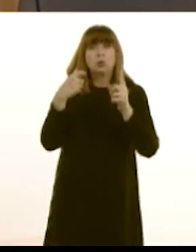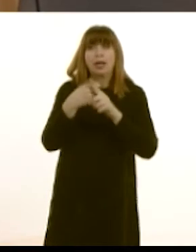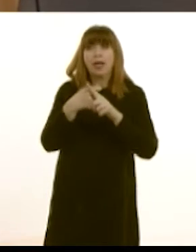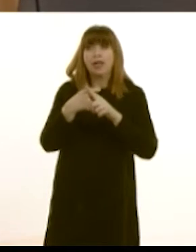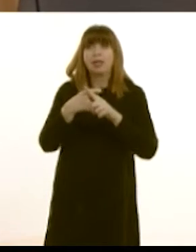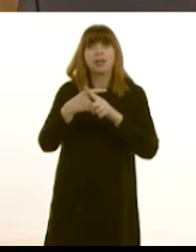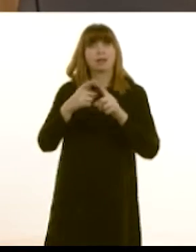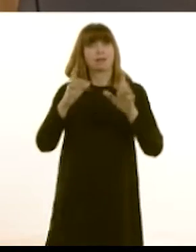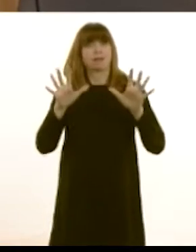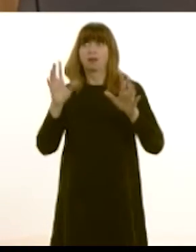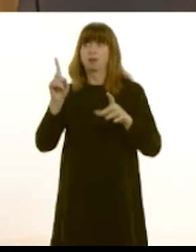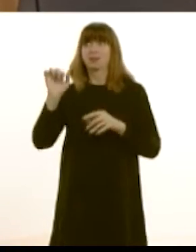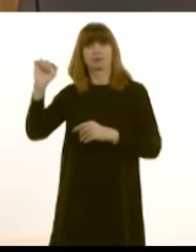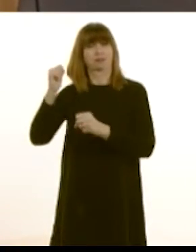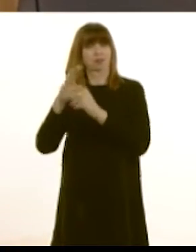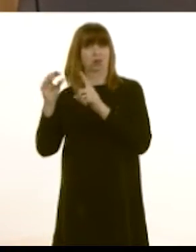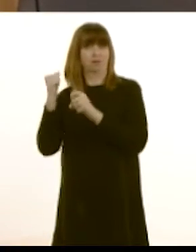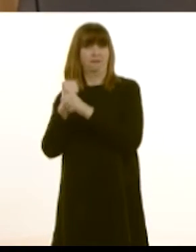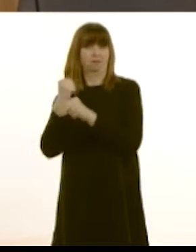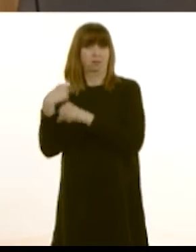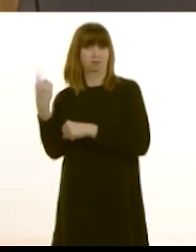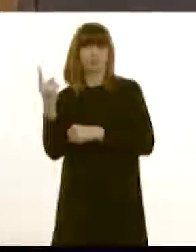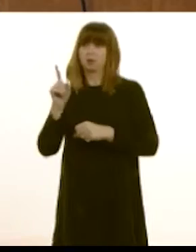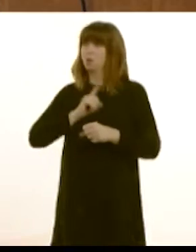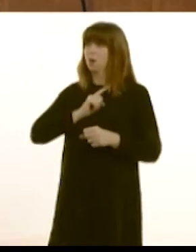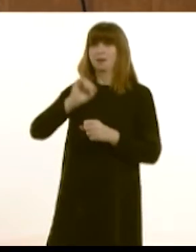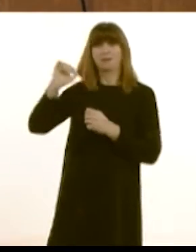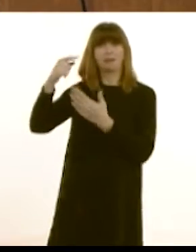Governmentóthere is no question about thatówith all the policies that you have introduced.